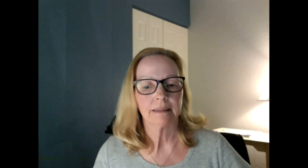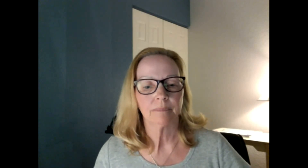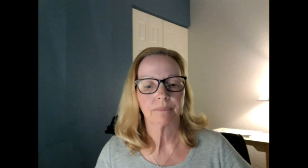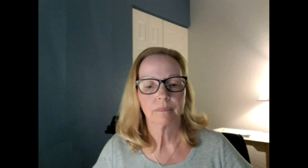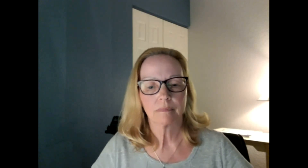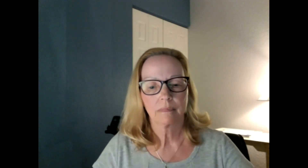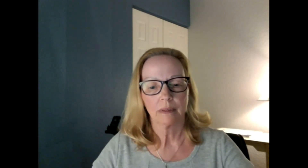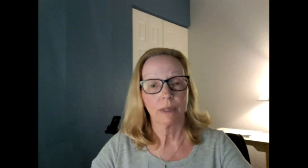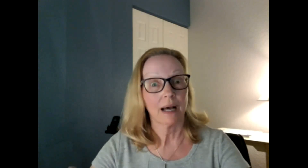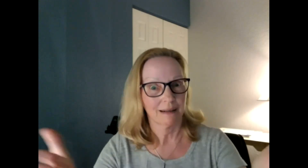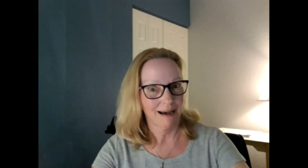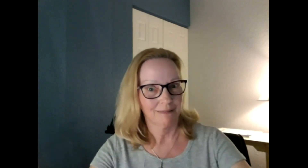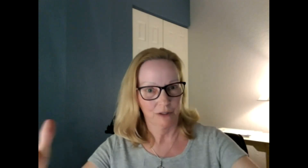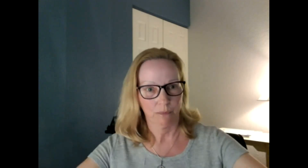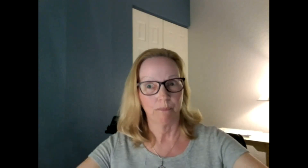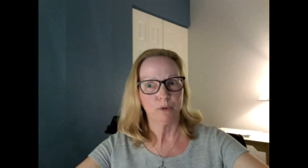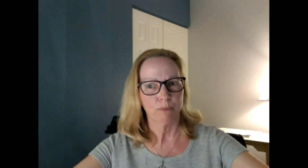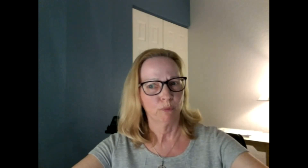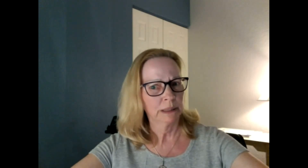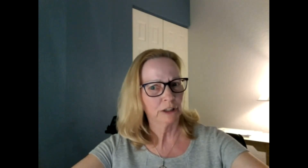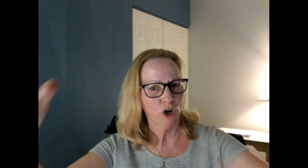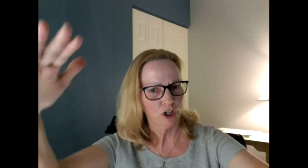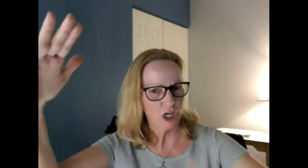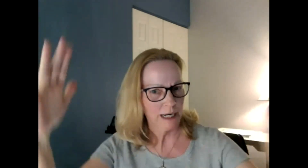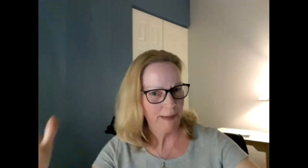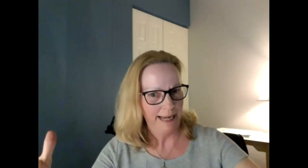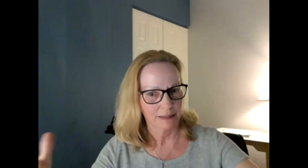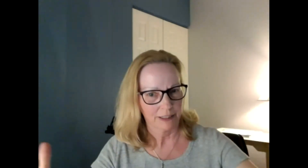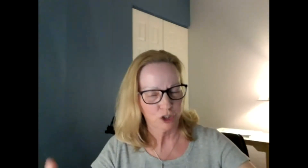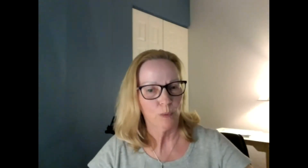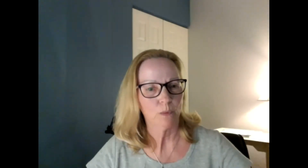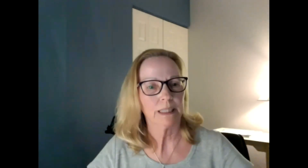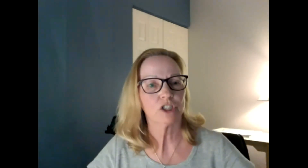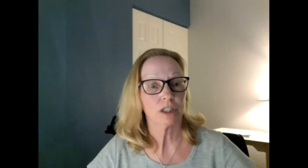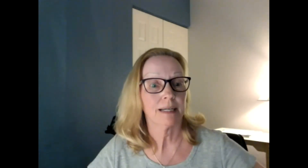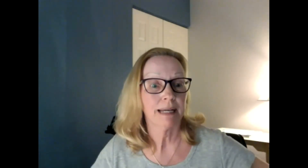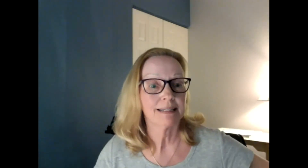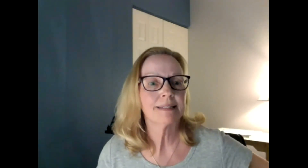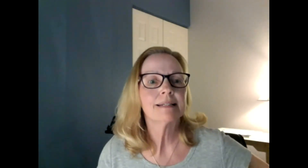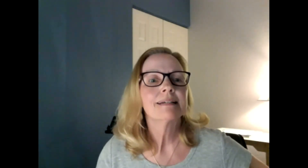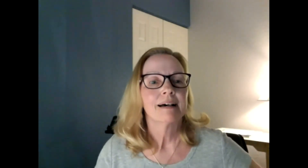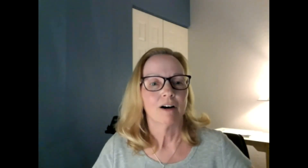We got really large iPads like 21-inch iPads